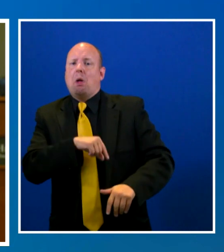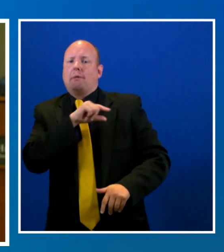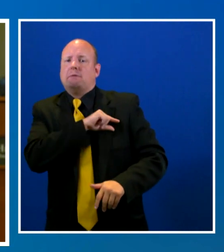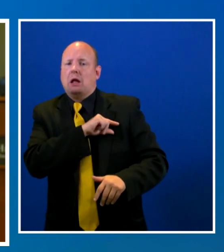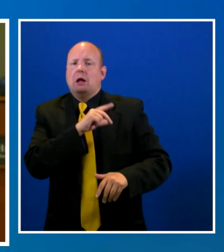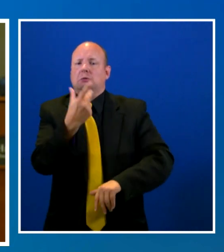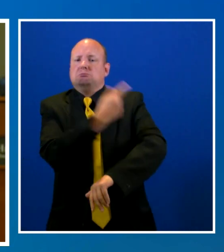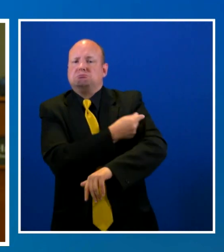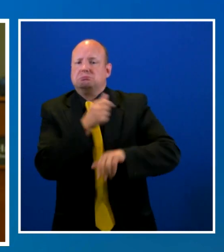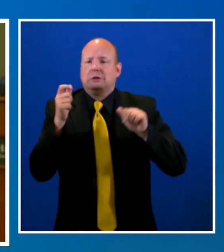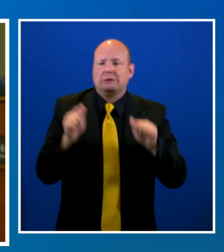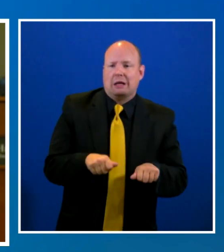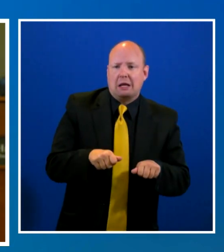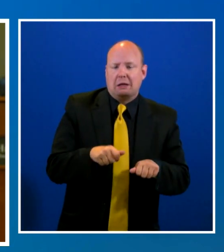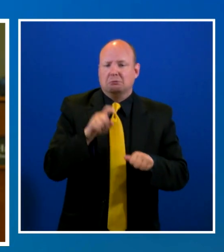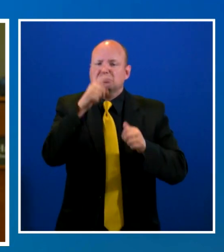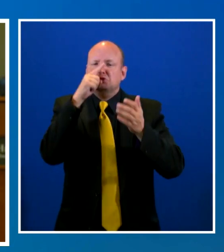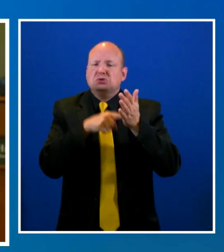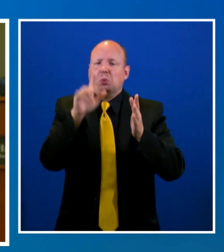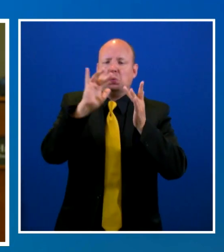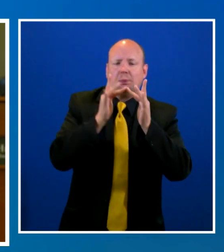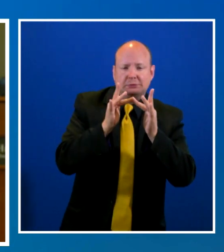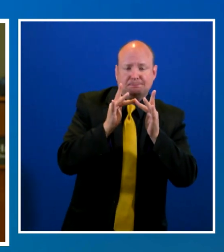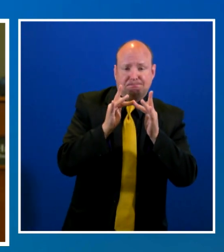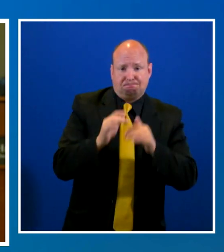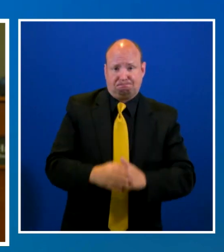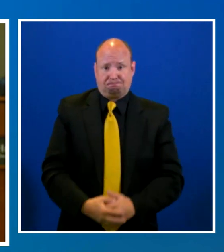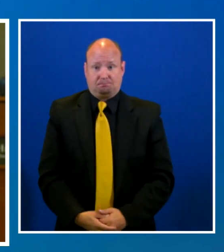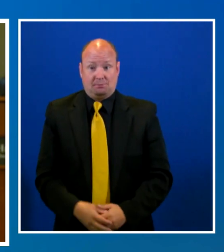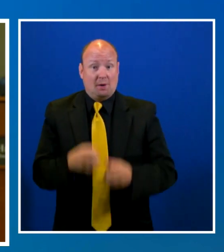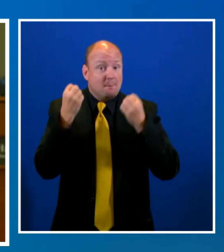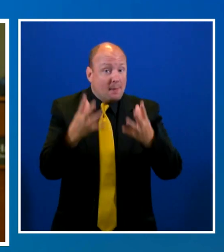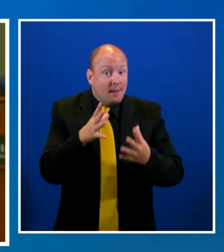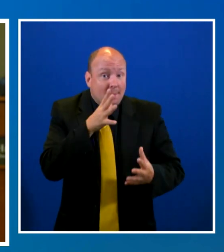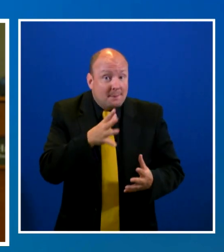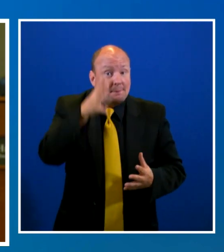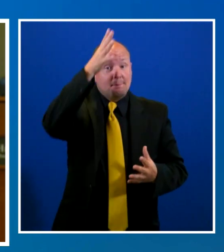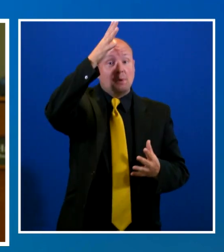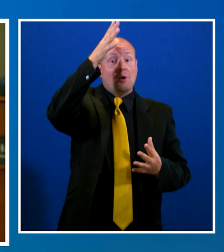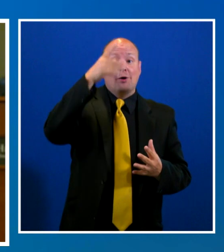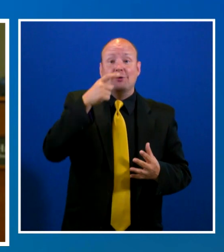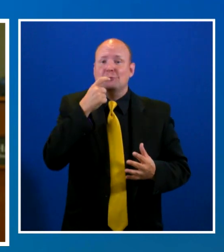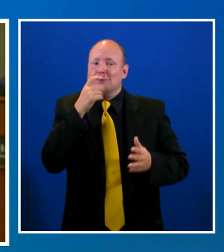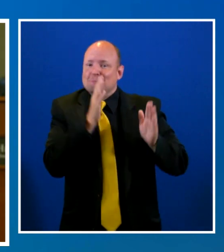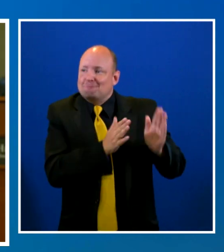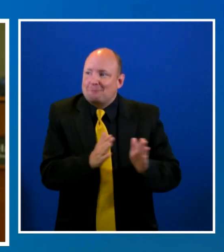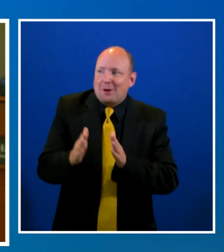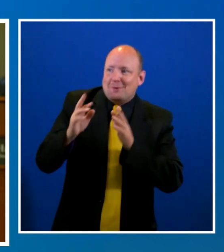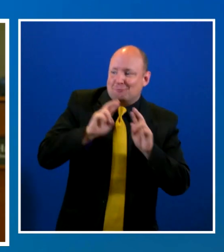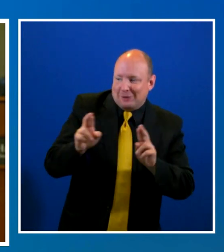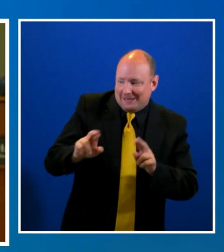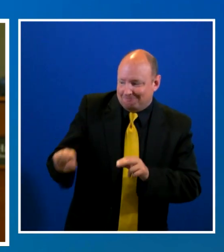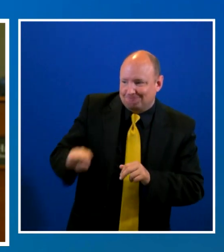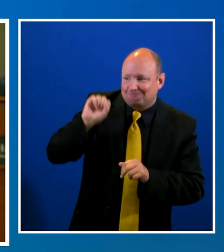And because we know many parents may be feeling anxious as they prepare to send their children back to school this fall, there